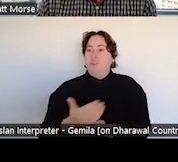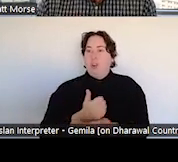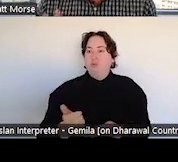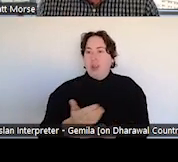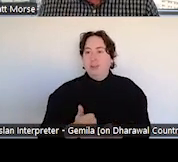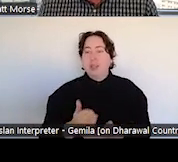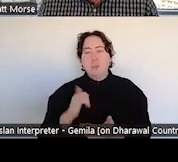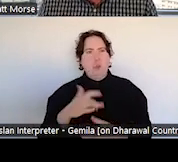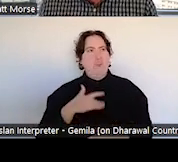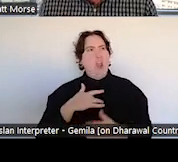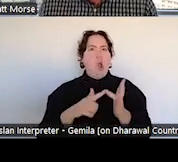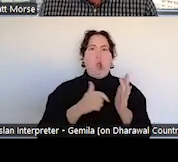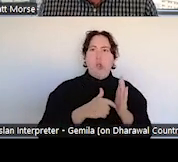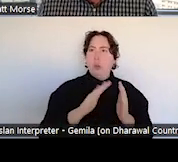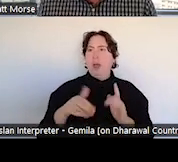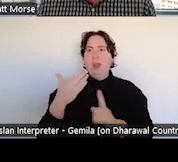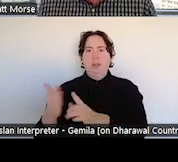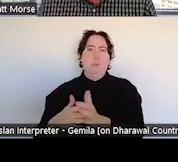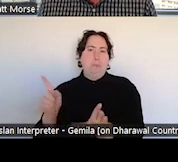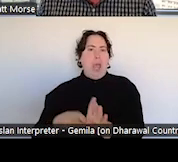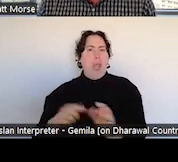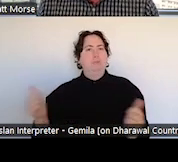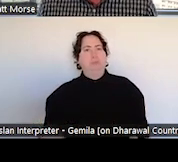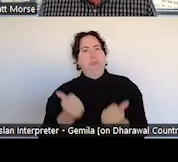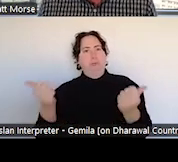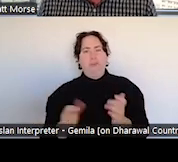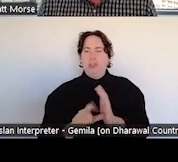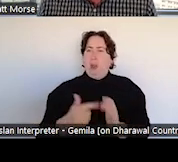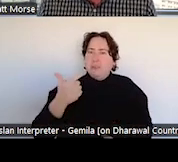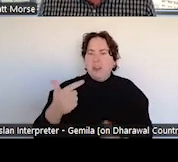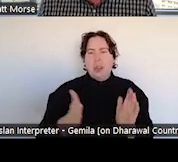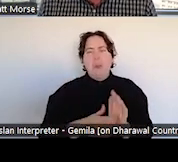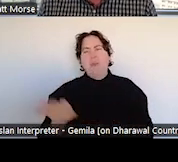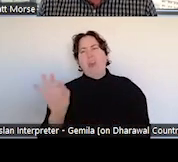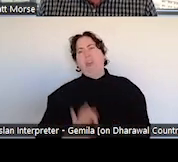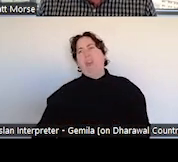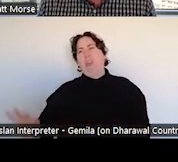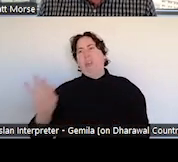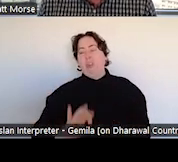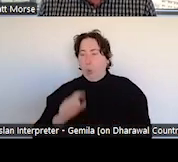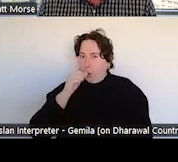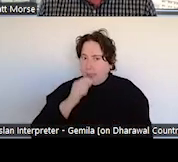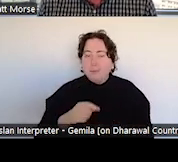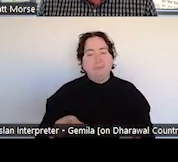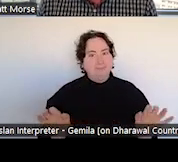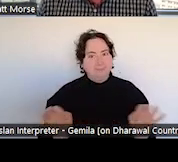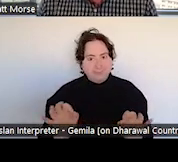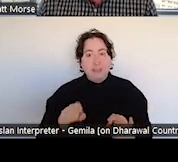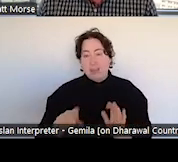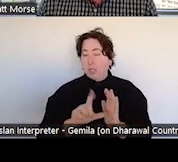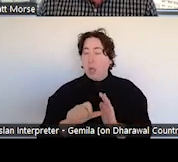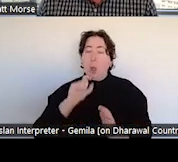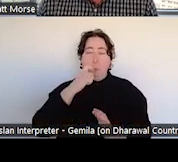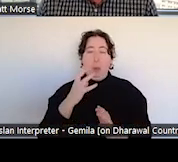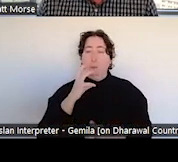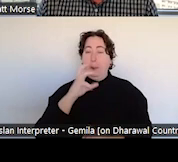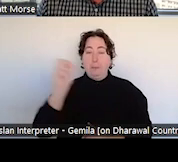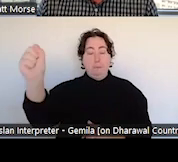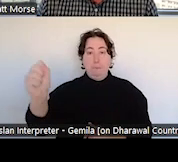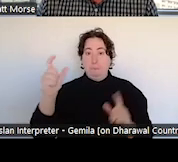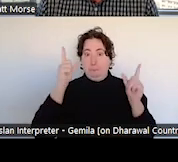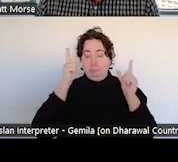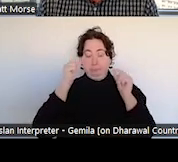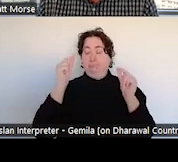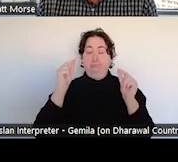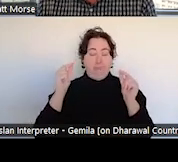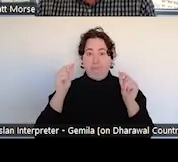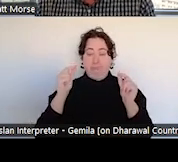October to May is a very long seven months, but that time flies. There is often a bit of